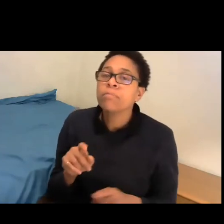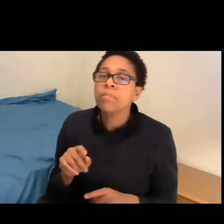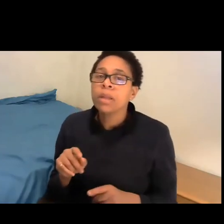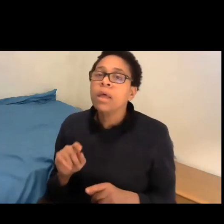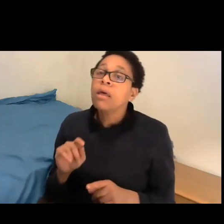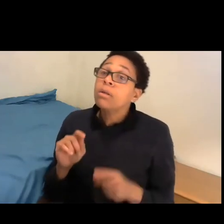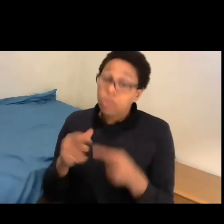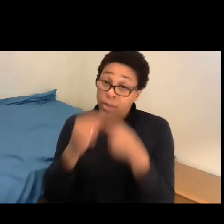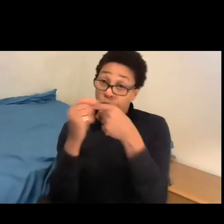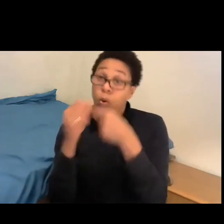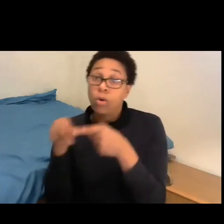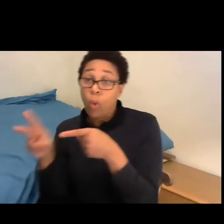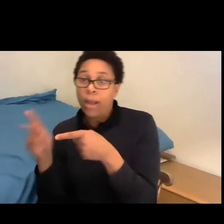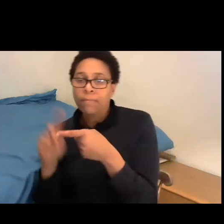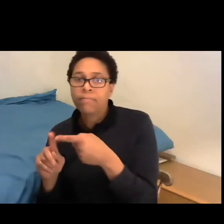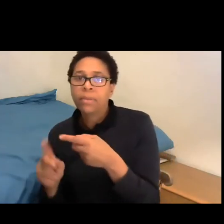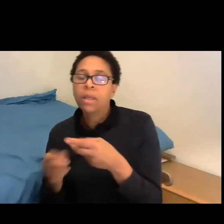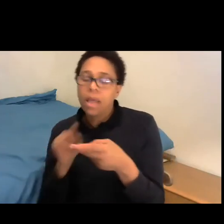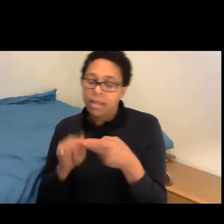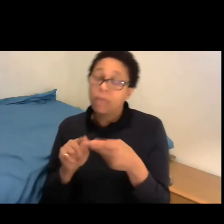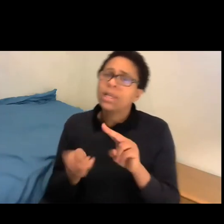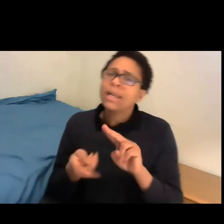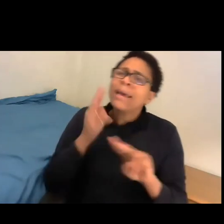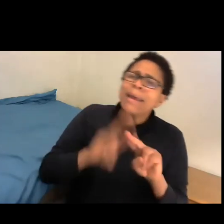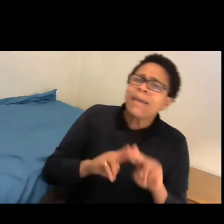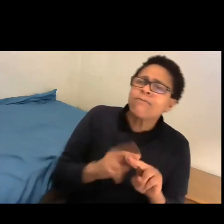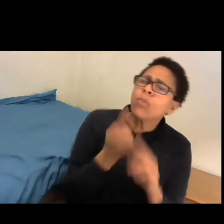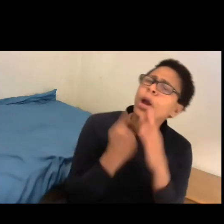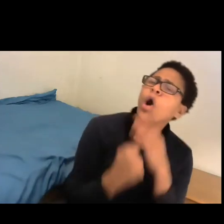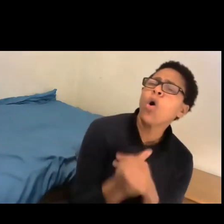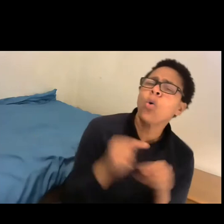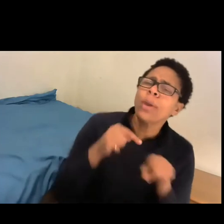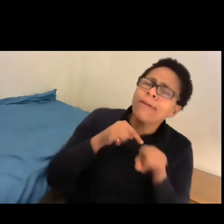element is, if we only followed our religions, truly, and really